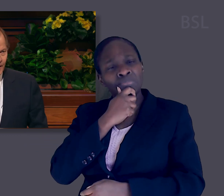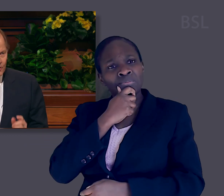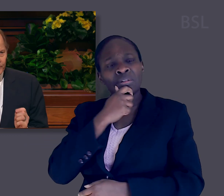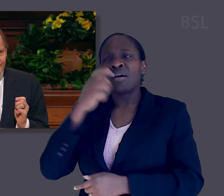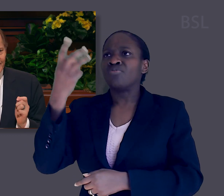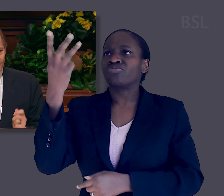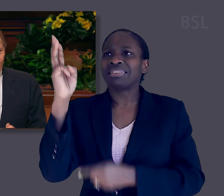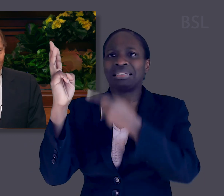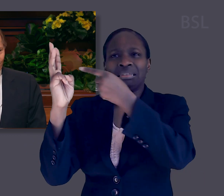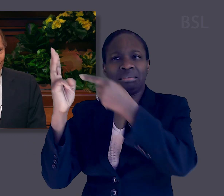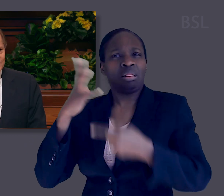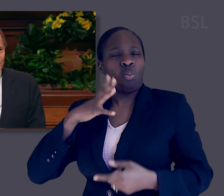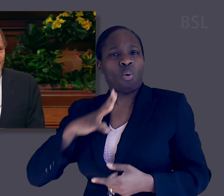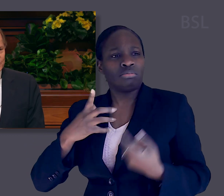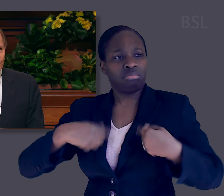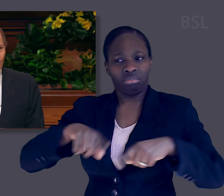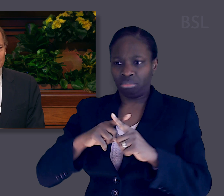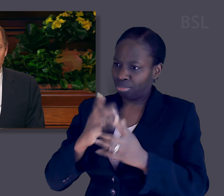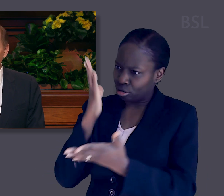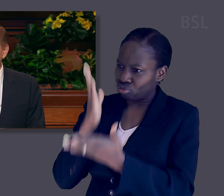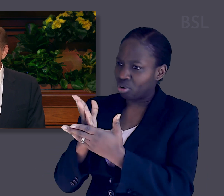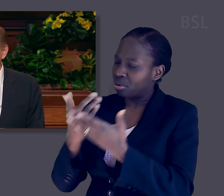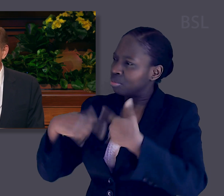Not only did they invite all of us to make sure our celebration